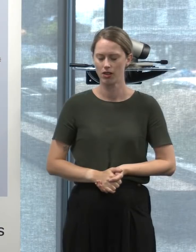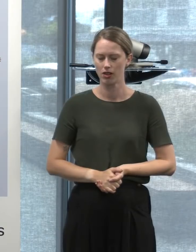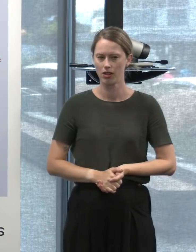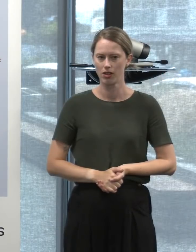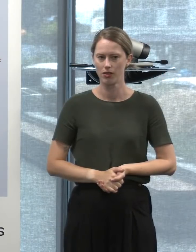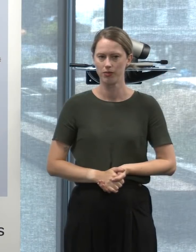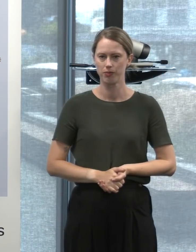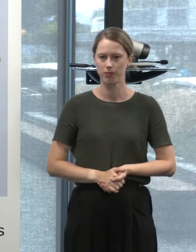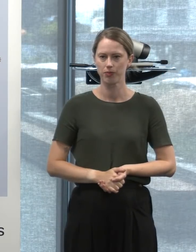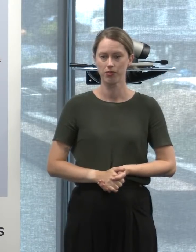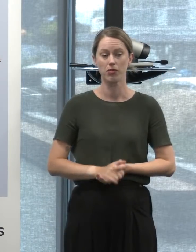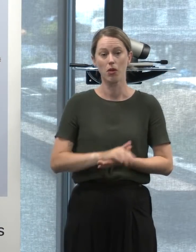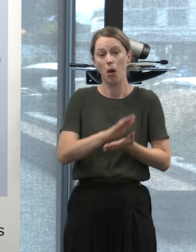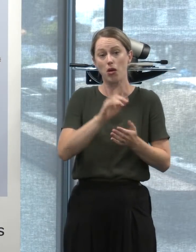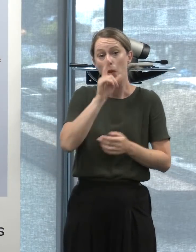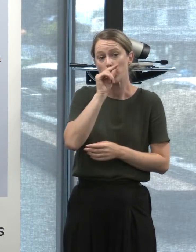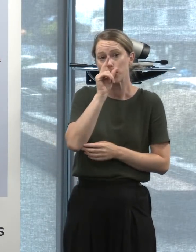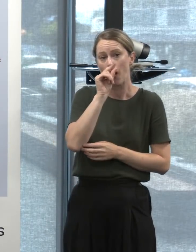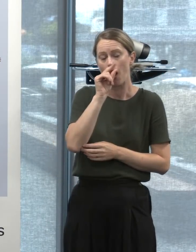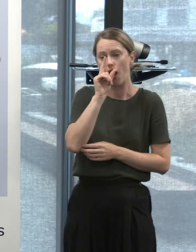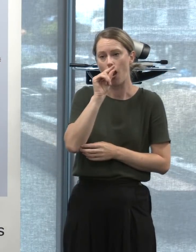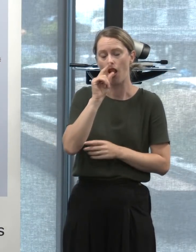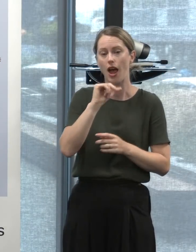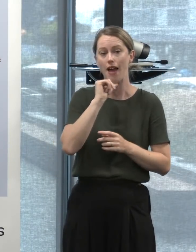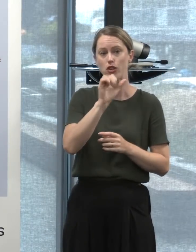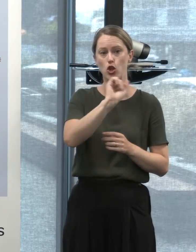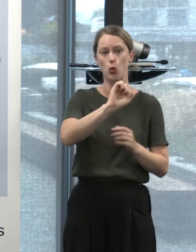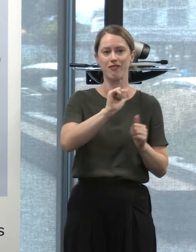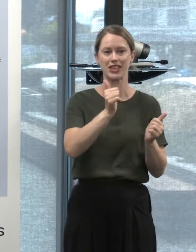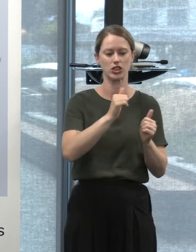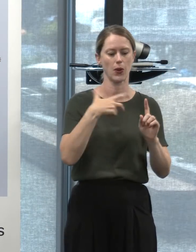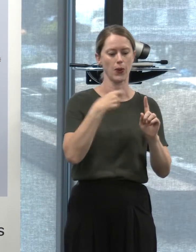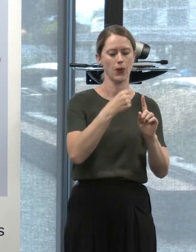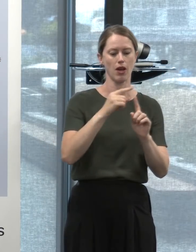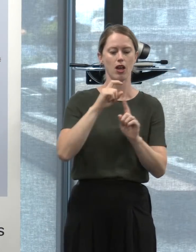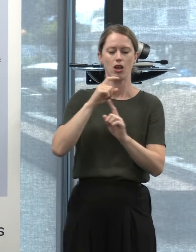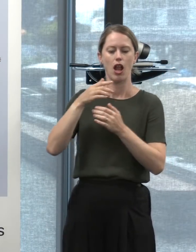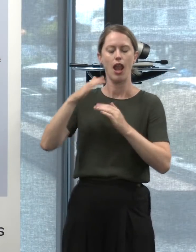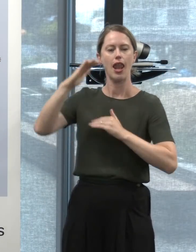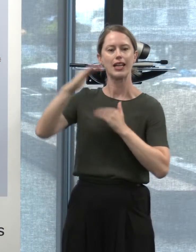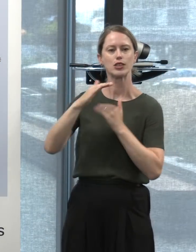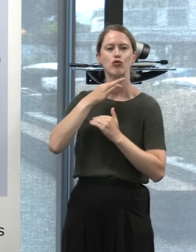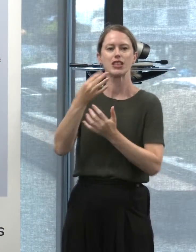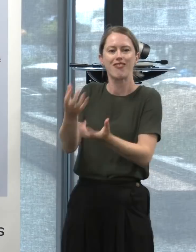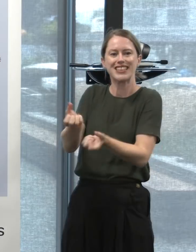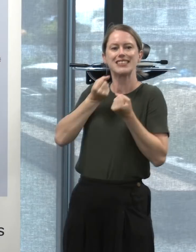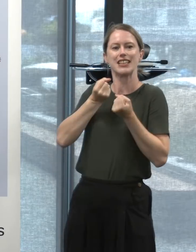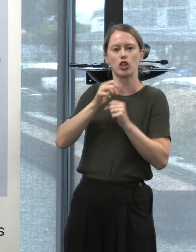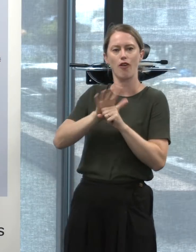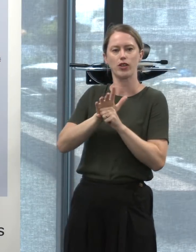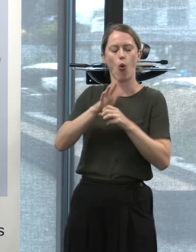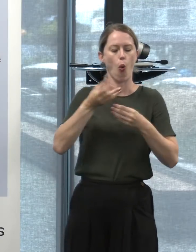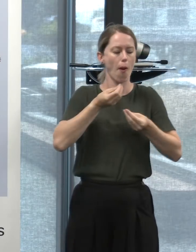The evidence also suggests that there is some protection from the booster against getting